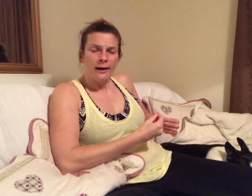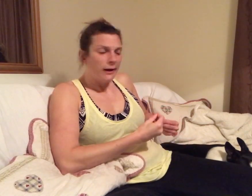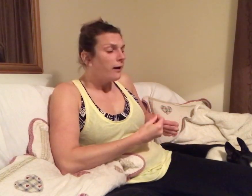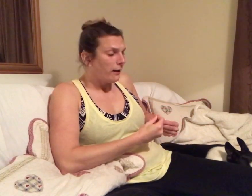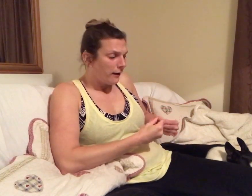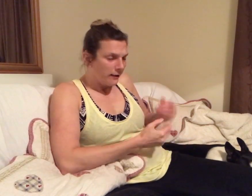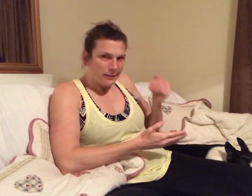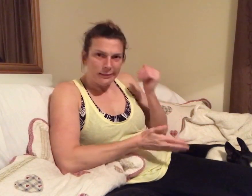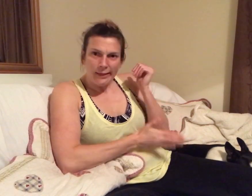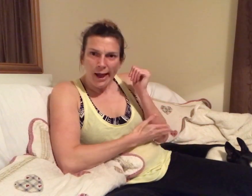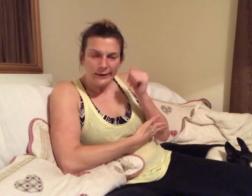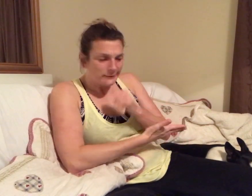Huh... lazy so and so...